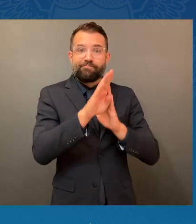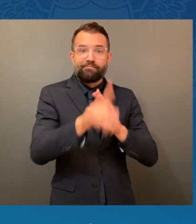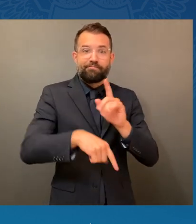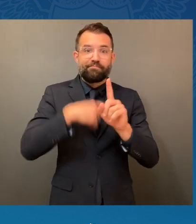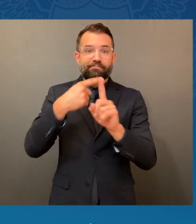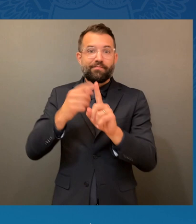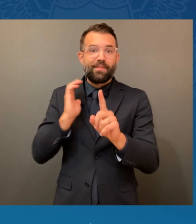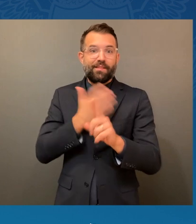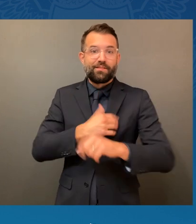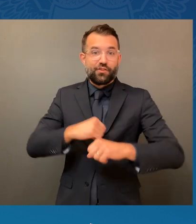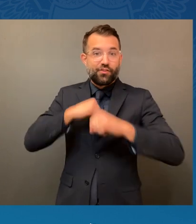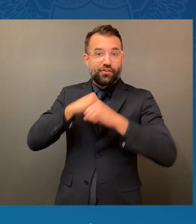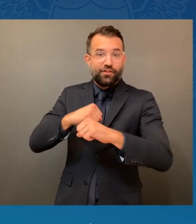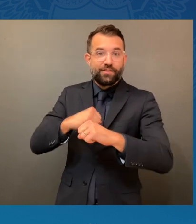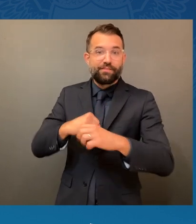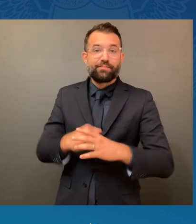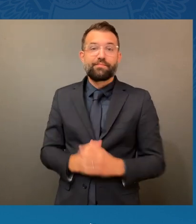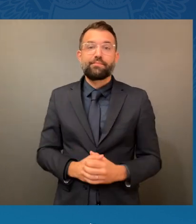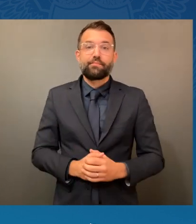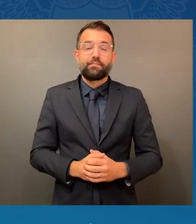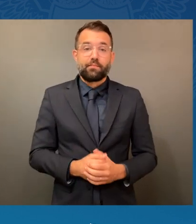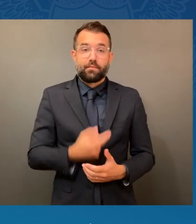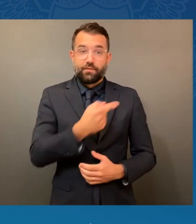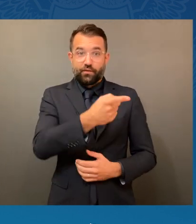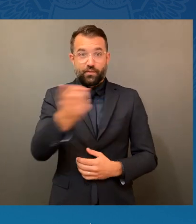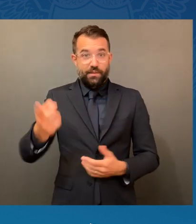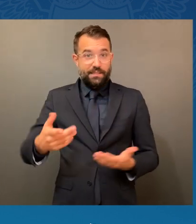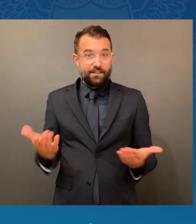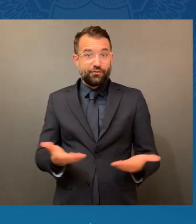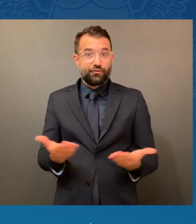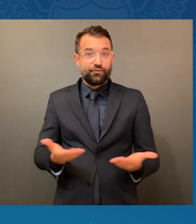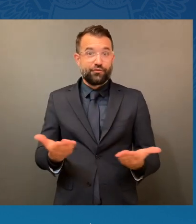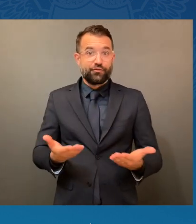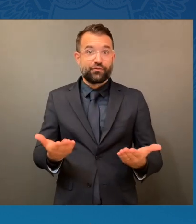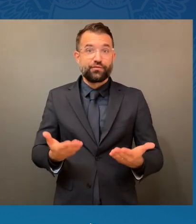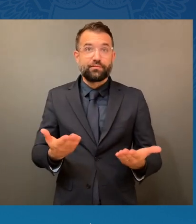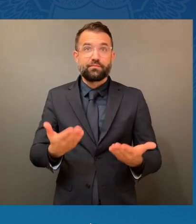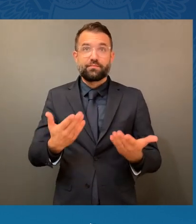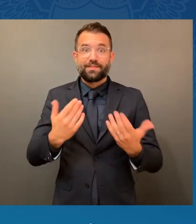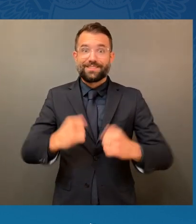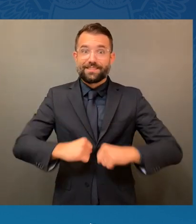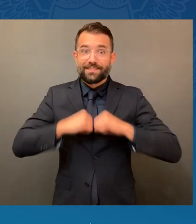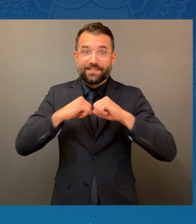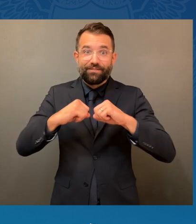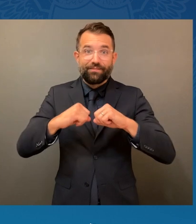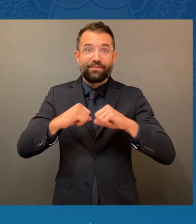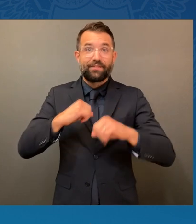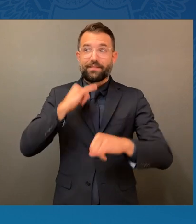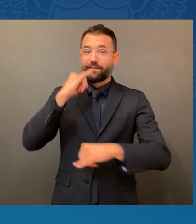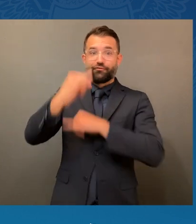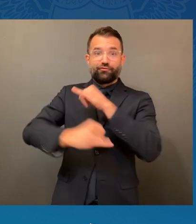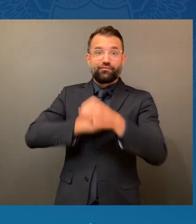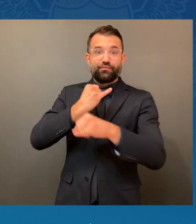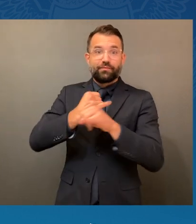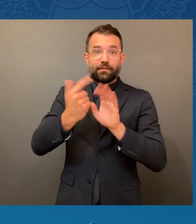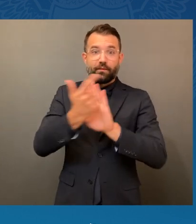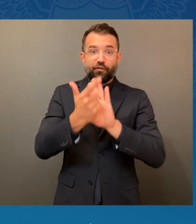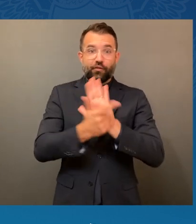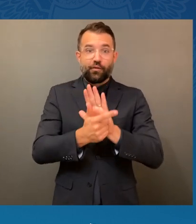Your presence here defends international law, including freedom of navigation,